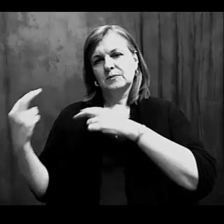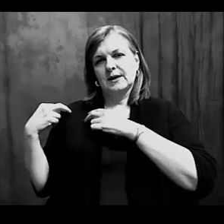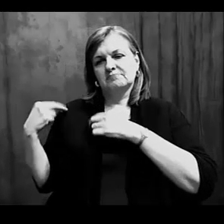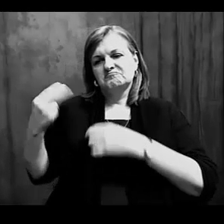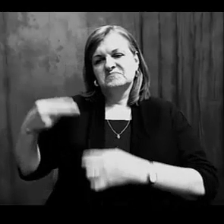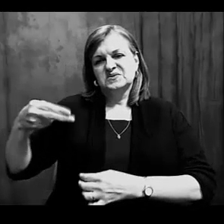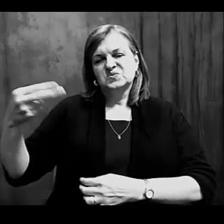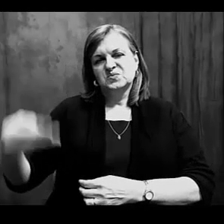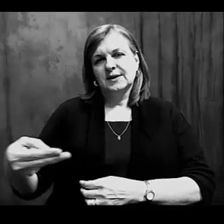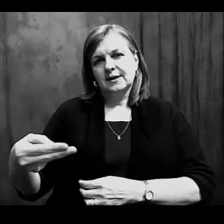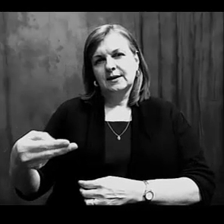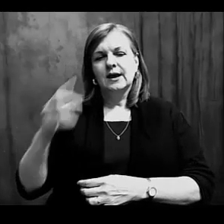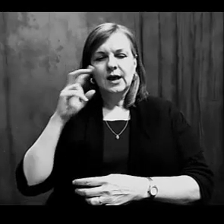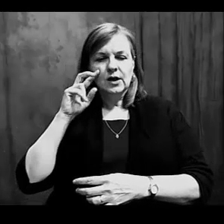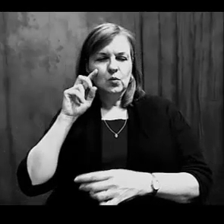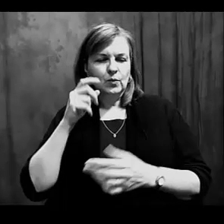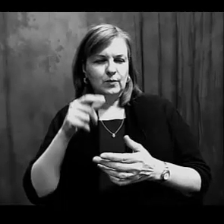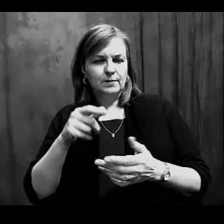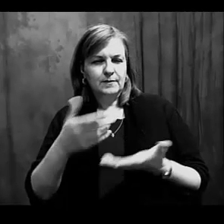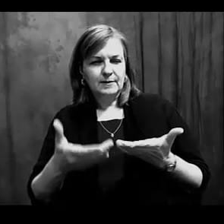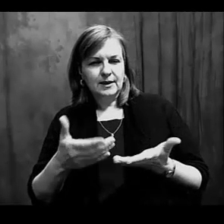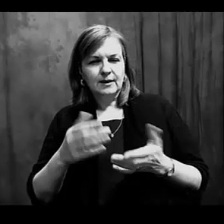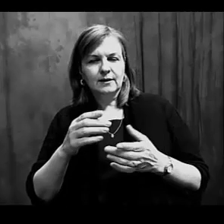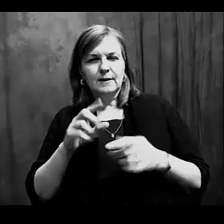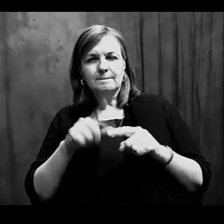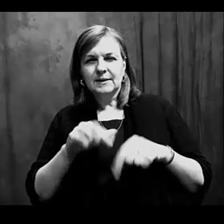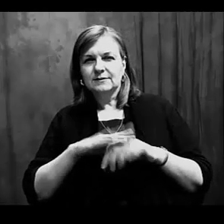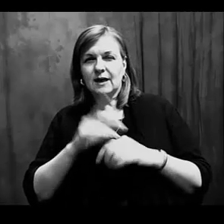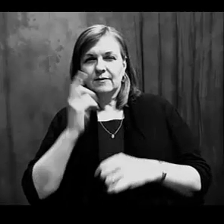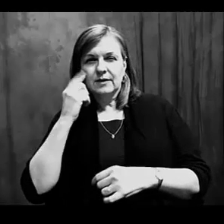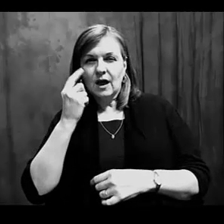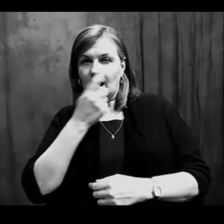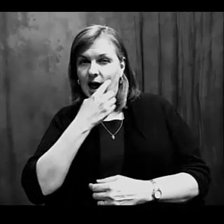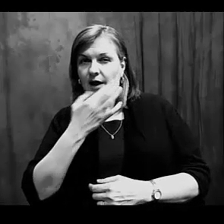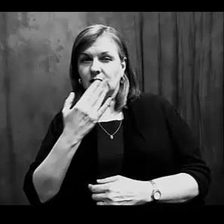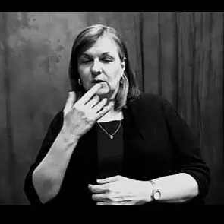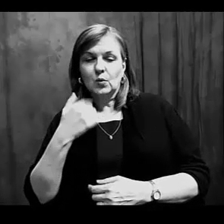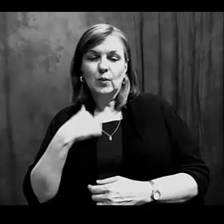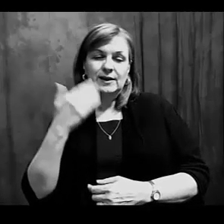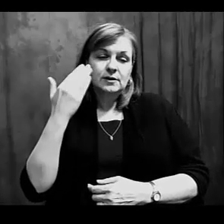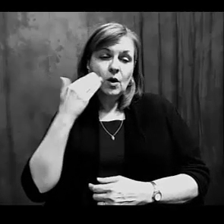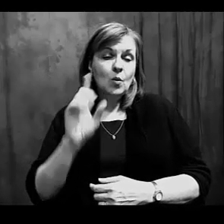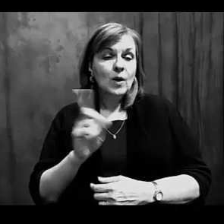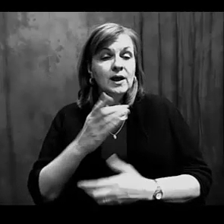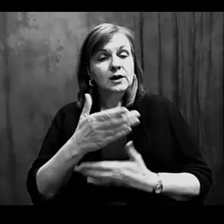throughout human population history to understand where some human populations